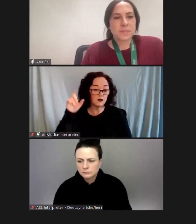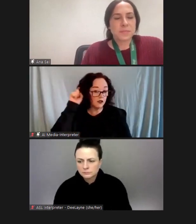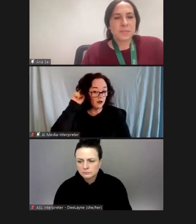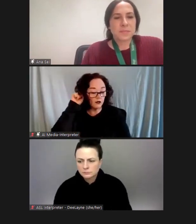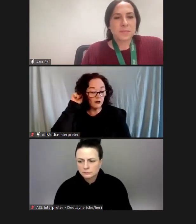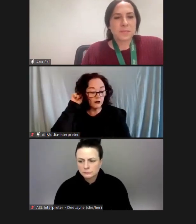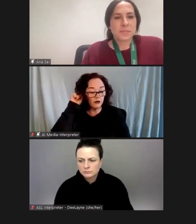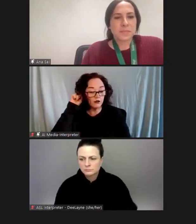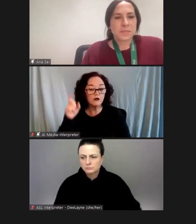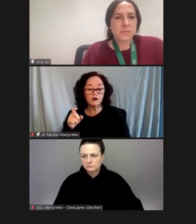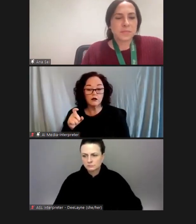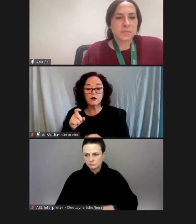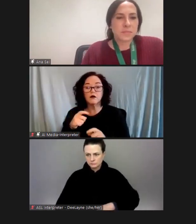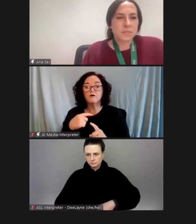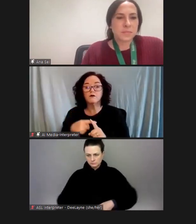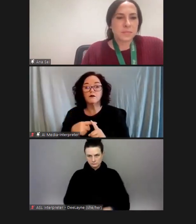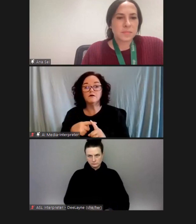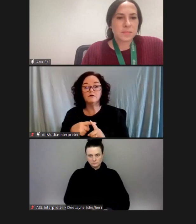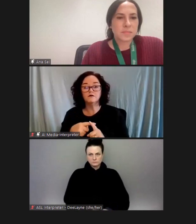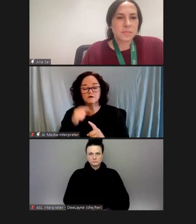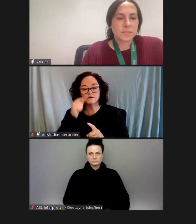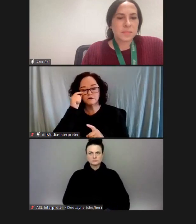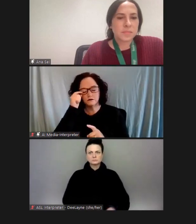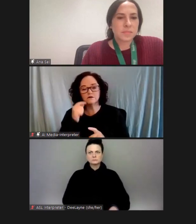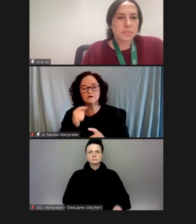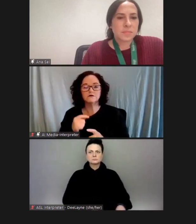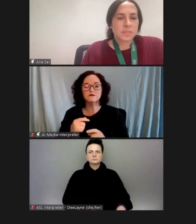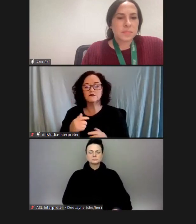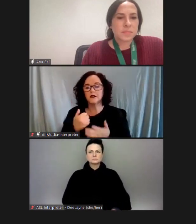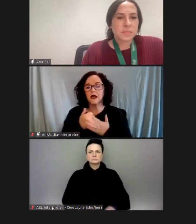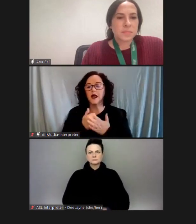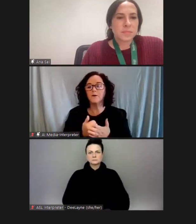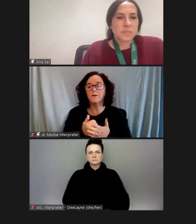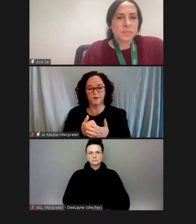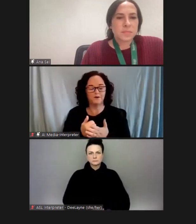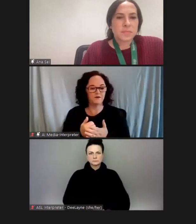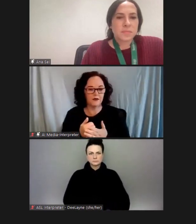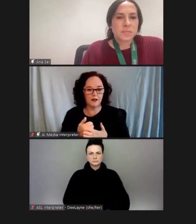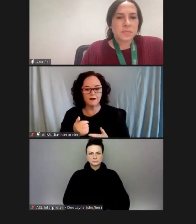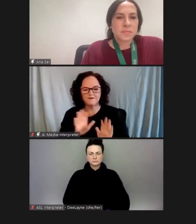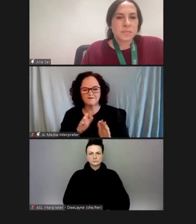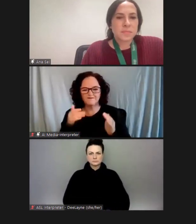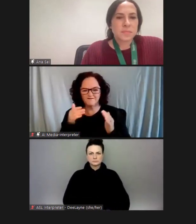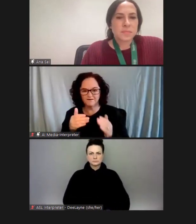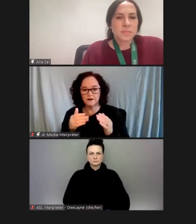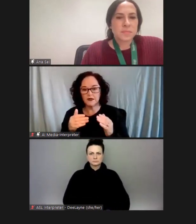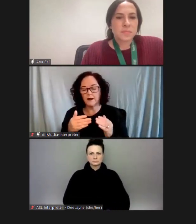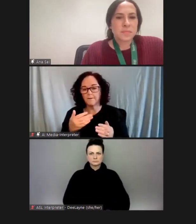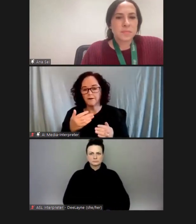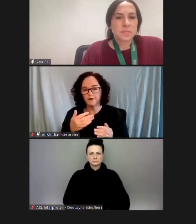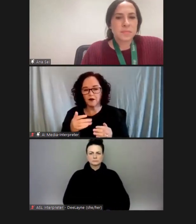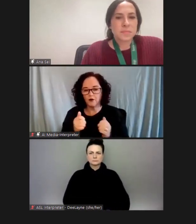focus to receiver in their better